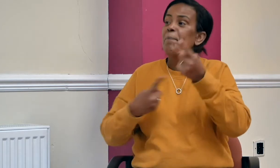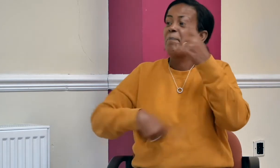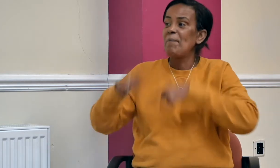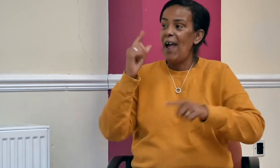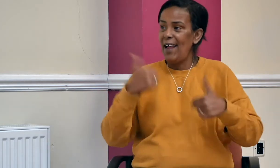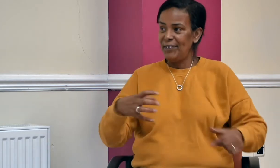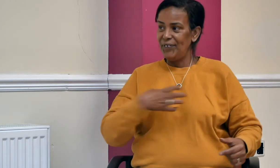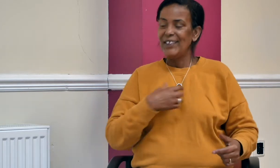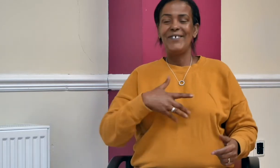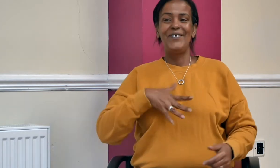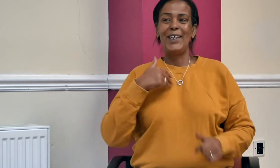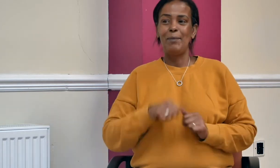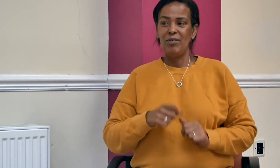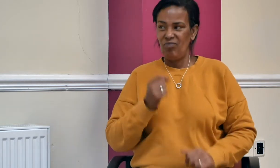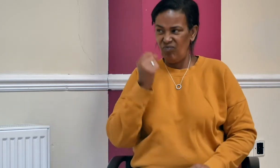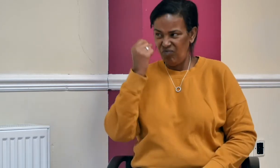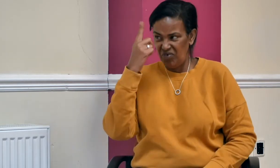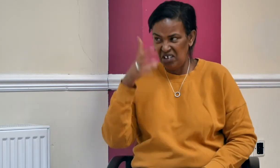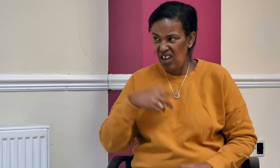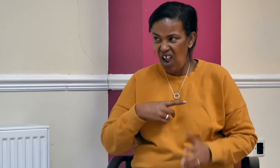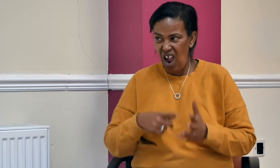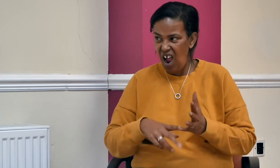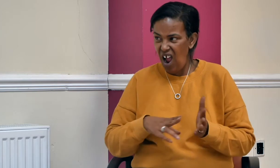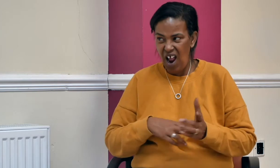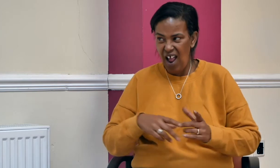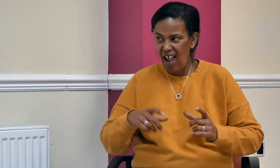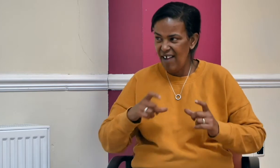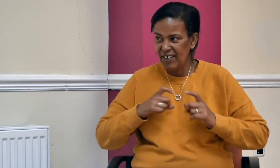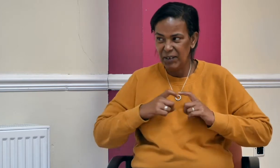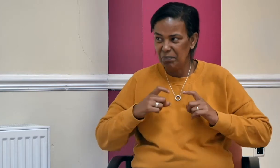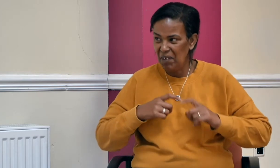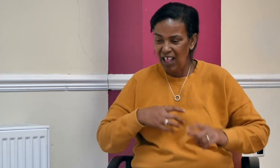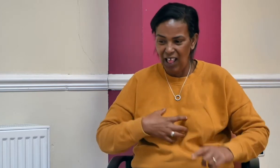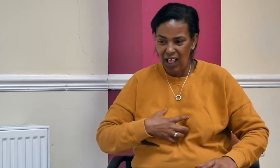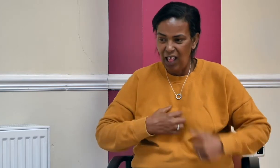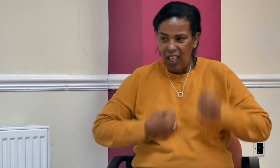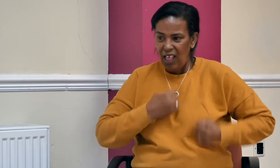So I was sent back to the audiologist, and got a transistor aid. I was so proud of myself, but I later realised they were NOT comfortable.